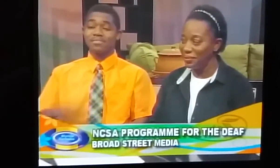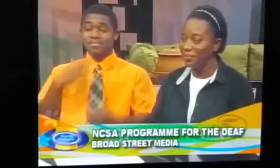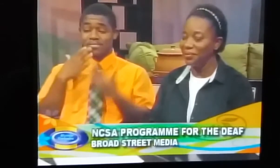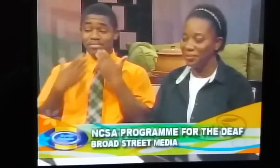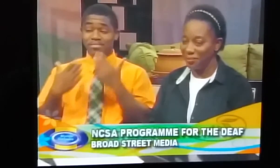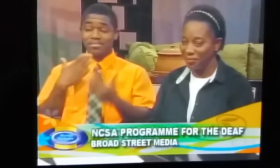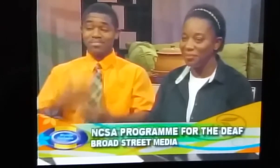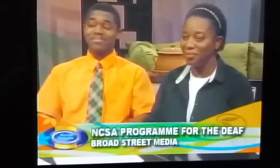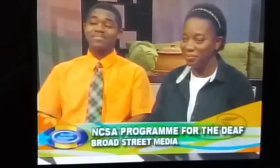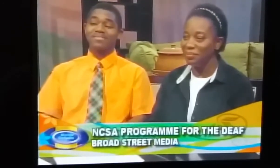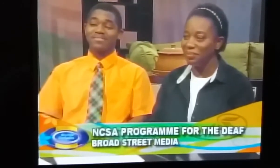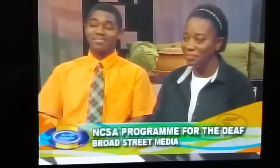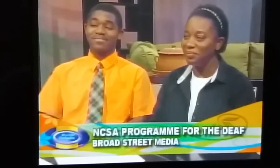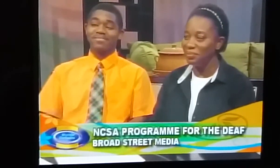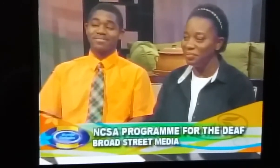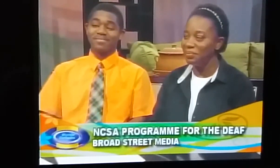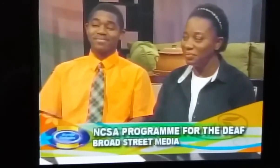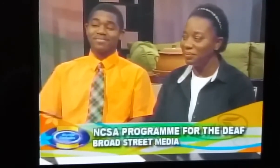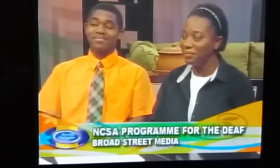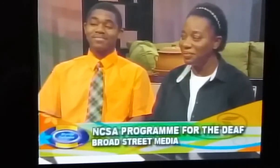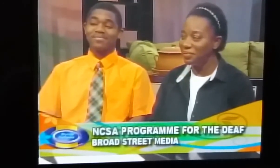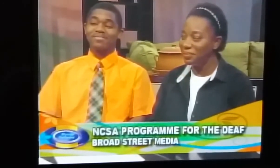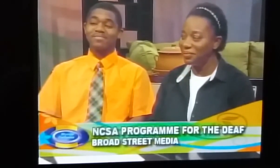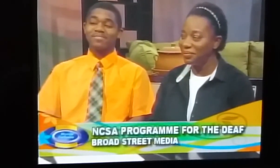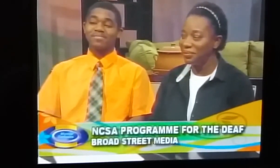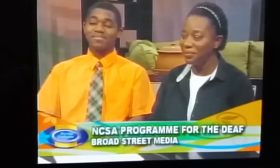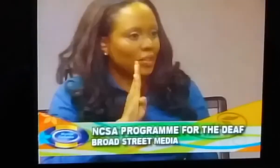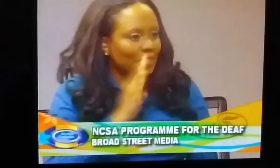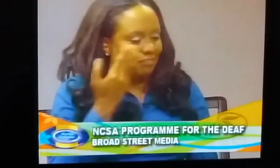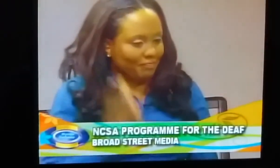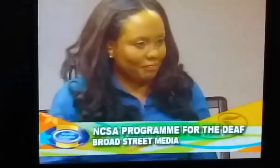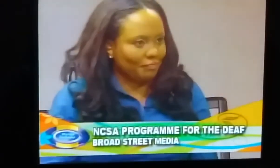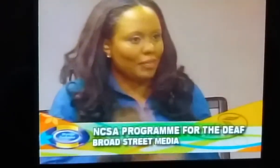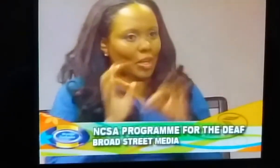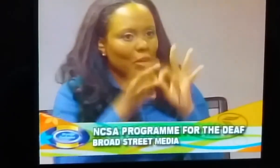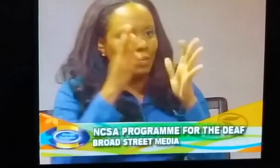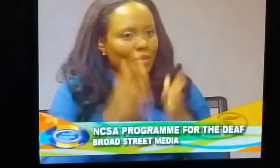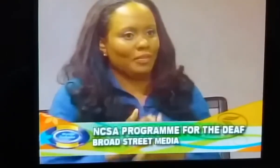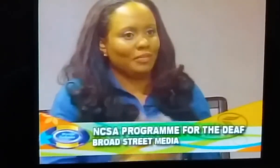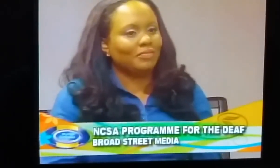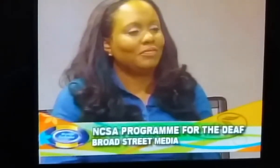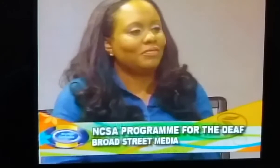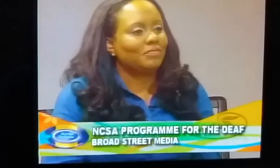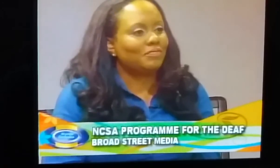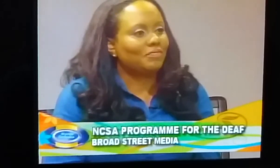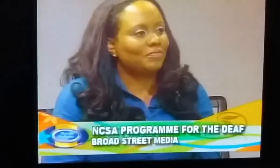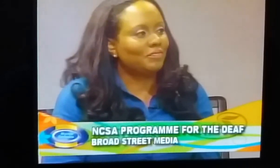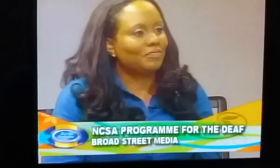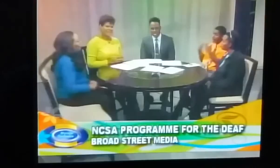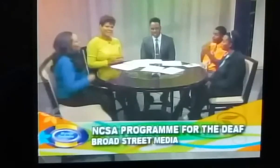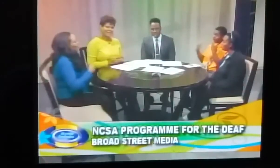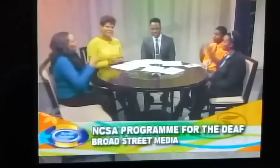media and of course our very own pony Leon see she is an interpreter Porter to the hour at the